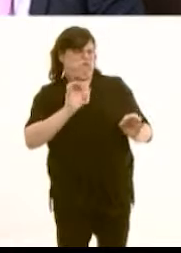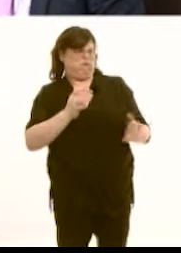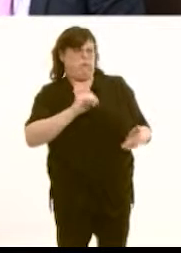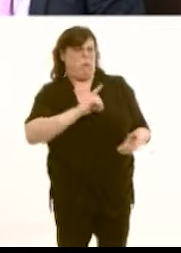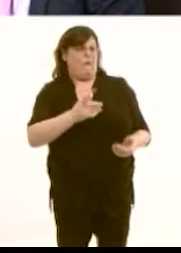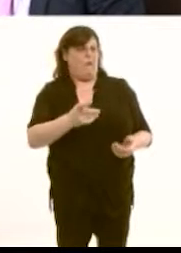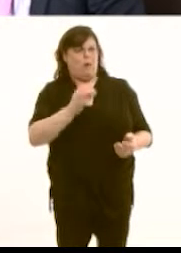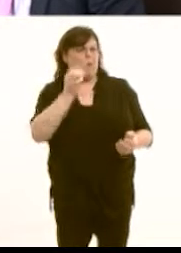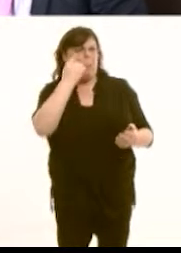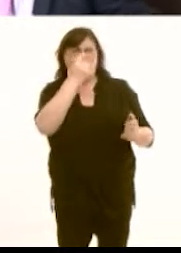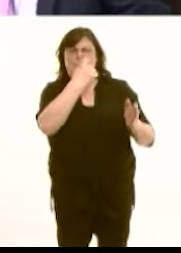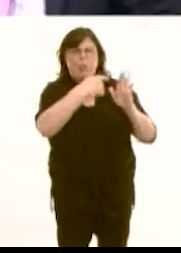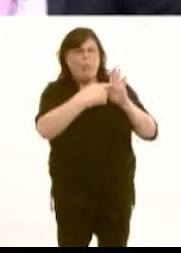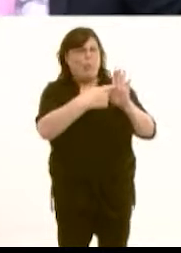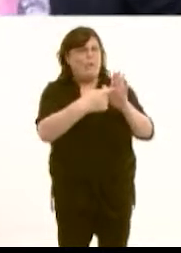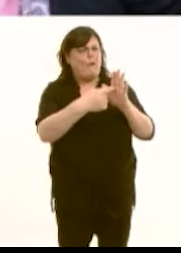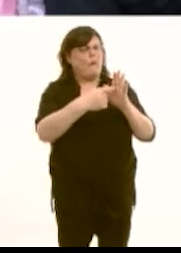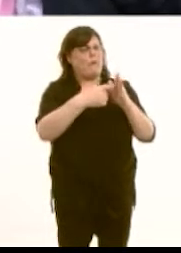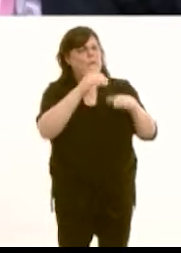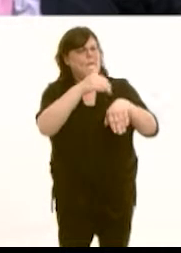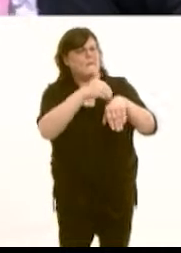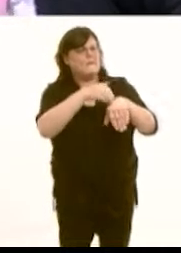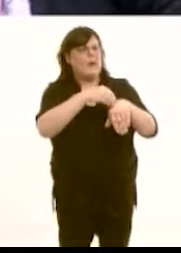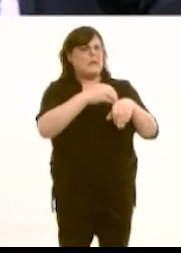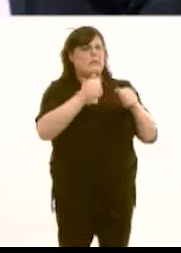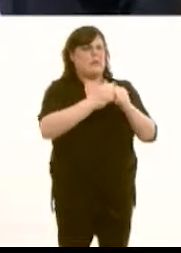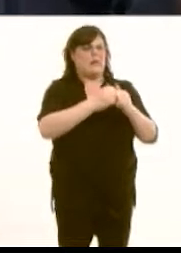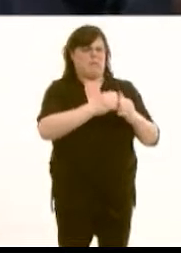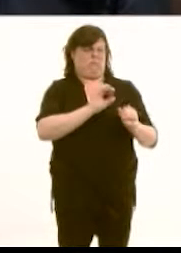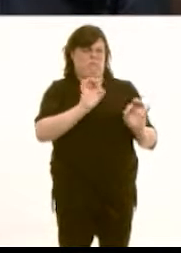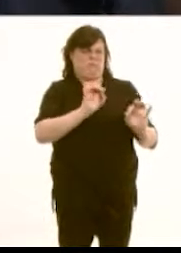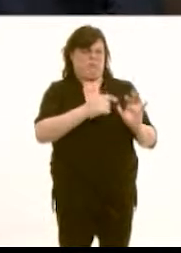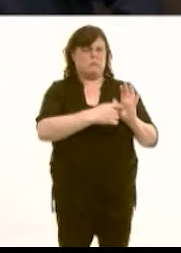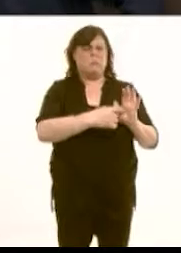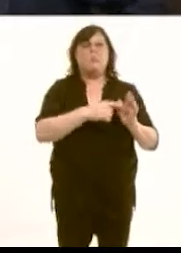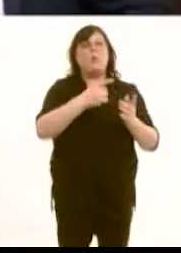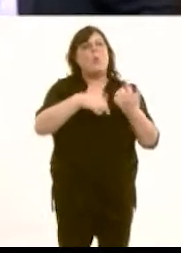The four local authorities in the Swansea bay city region have submitted their proposal for a city deal to the UK Government.